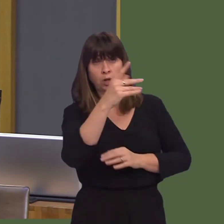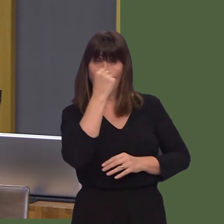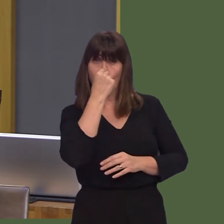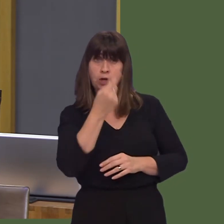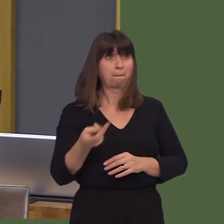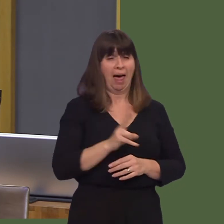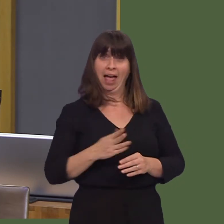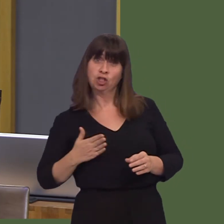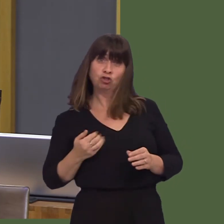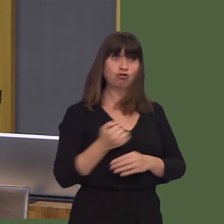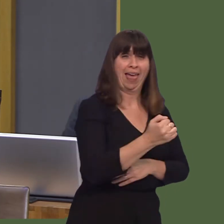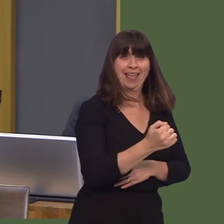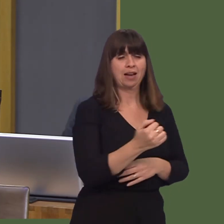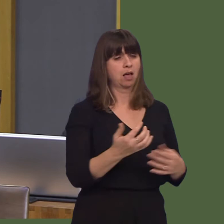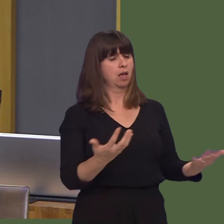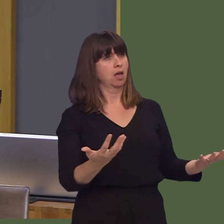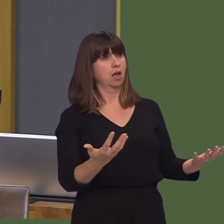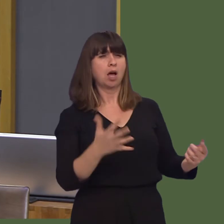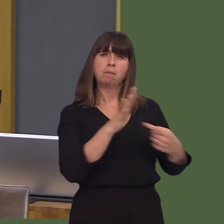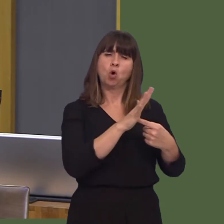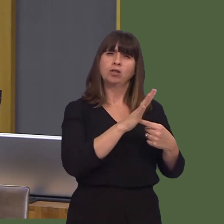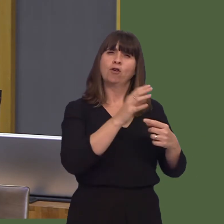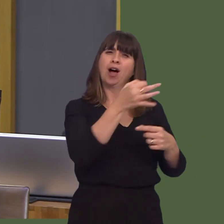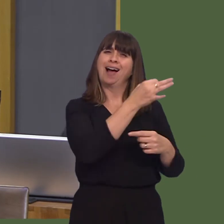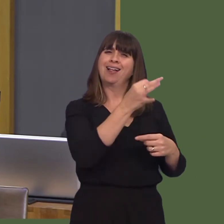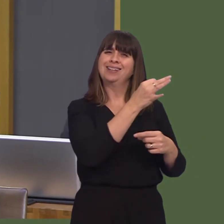of northern Anglesey, particularly the town of Amlwch.